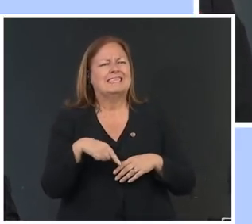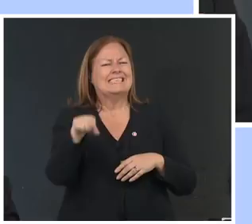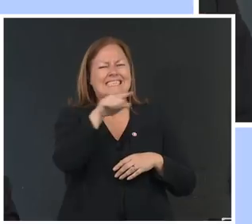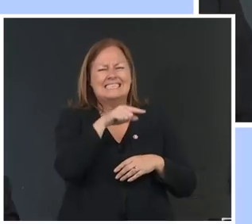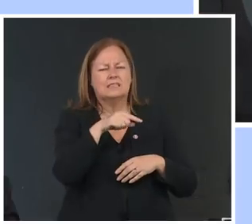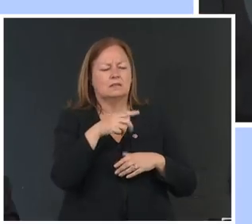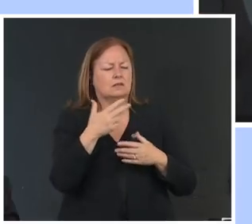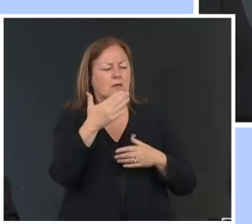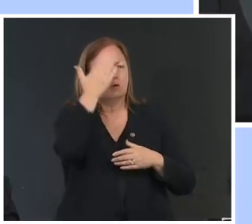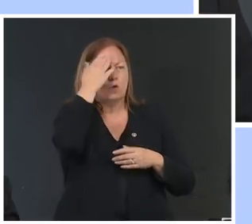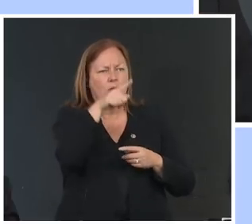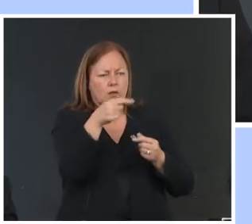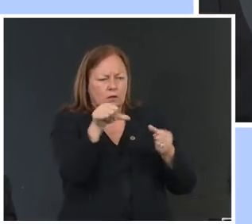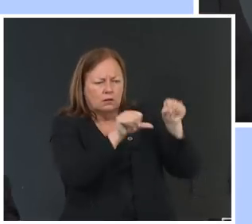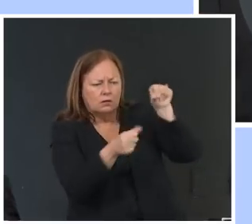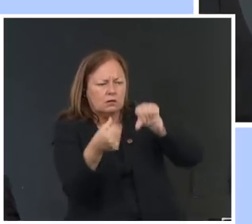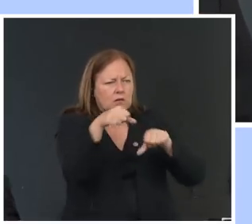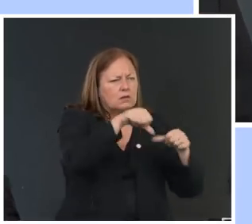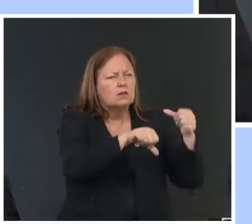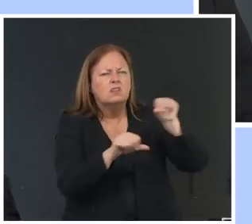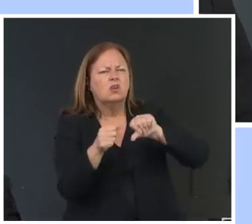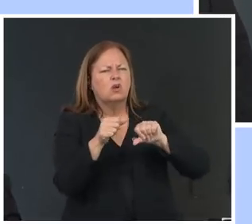about languages and at school, have you learned sciences?